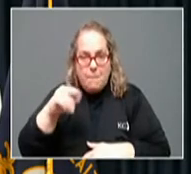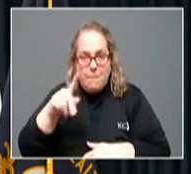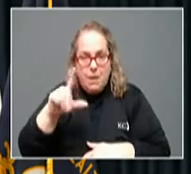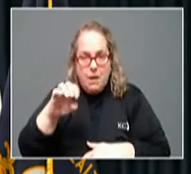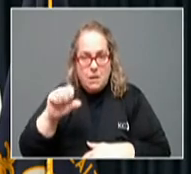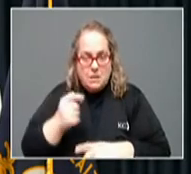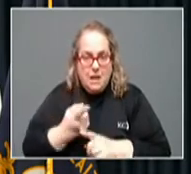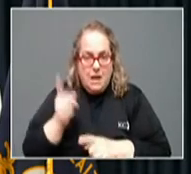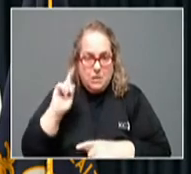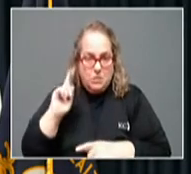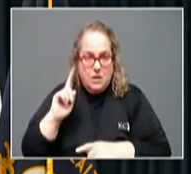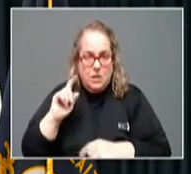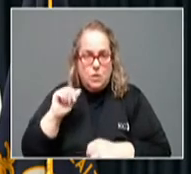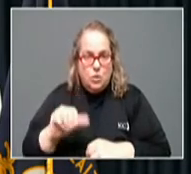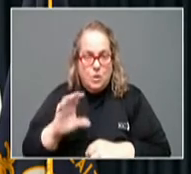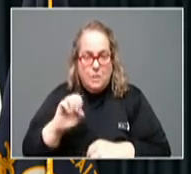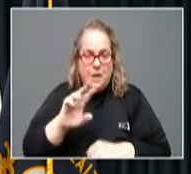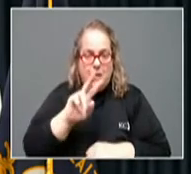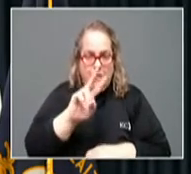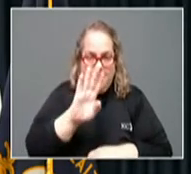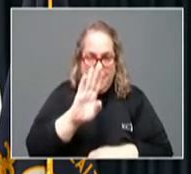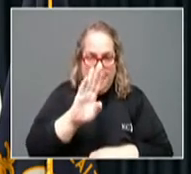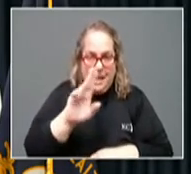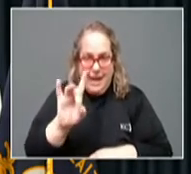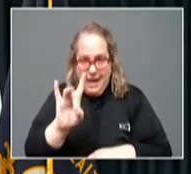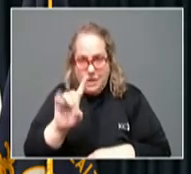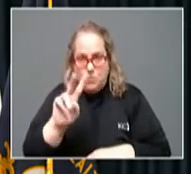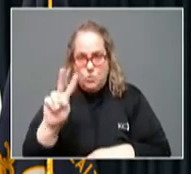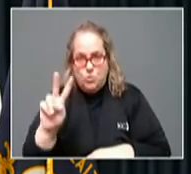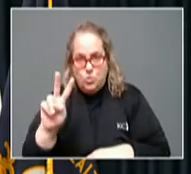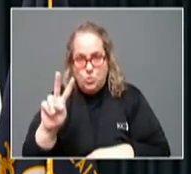be a two. Again, we'll have to see if it takes off and increases or if it